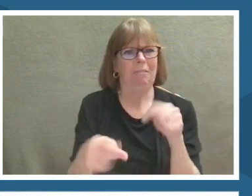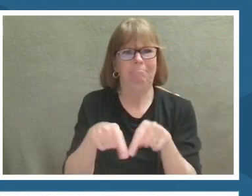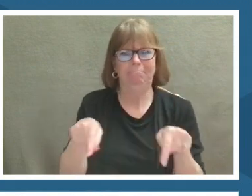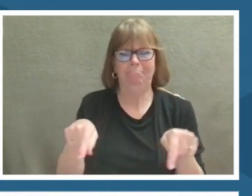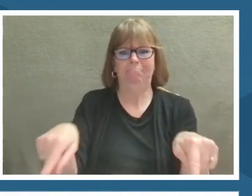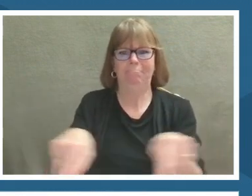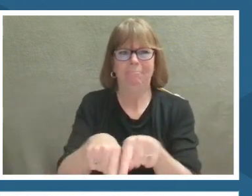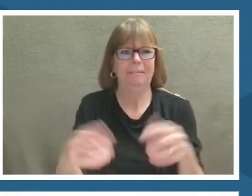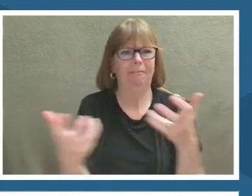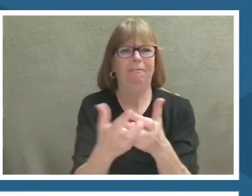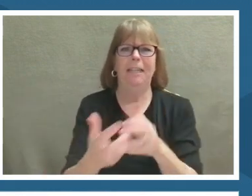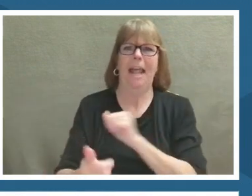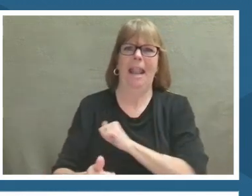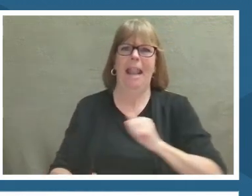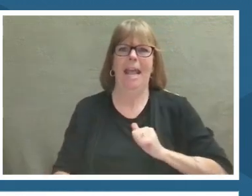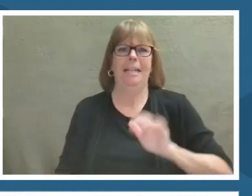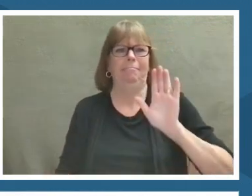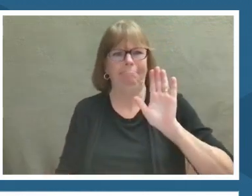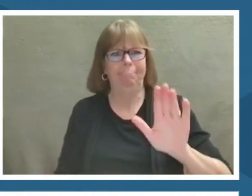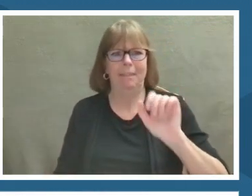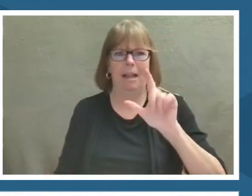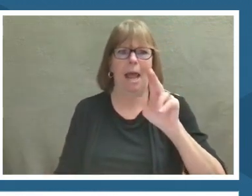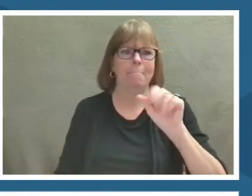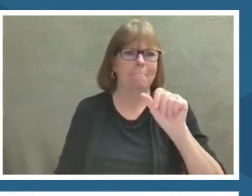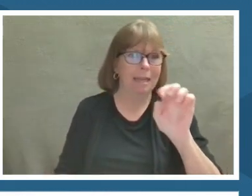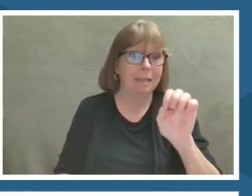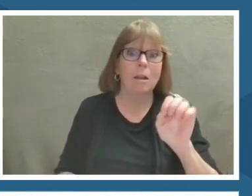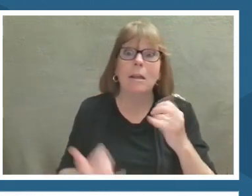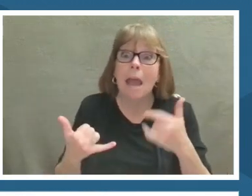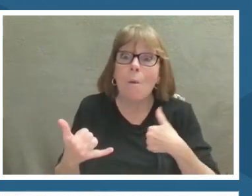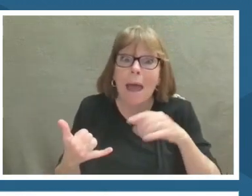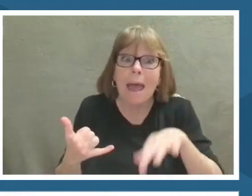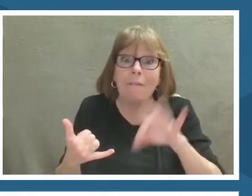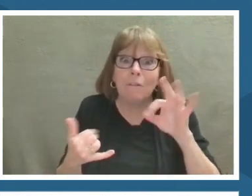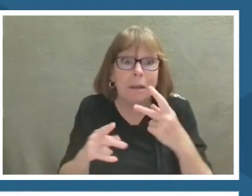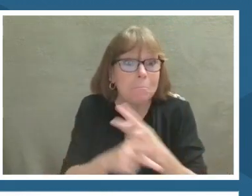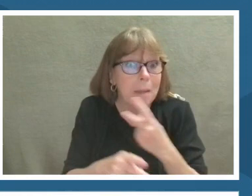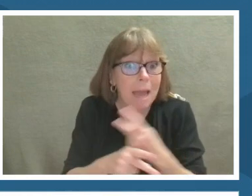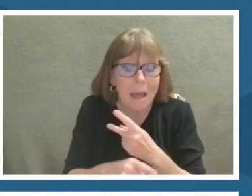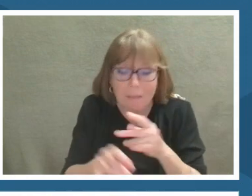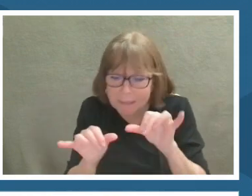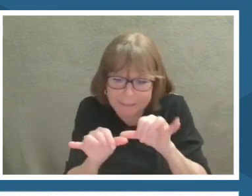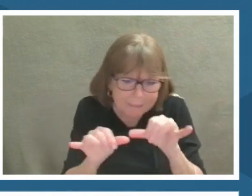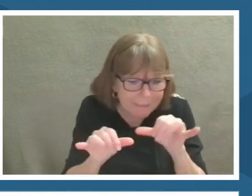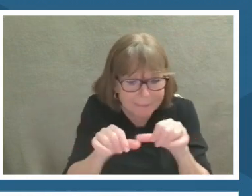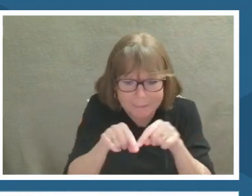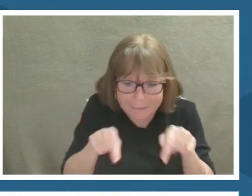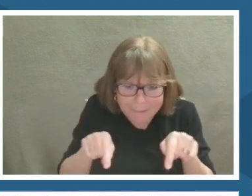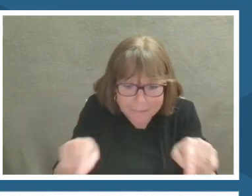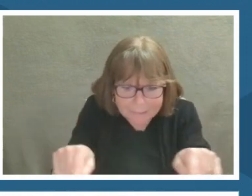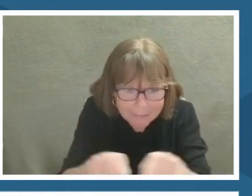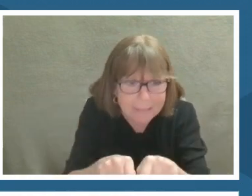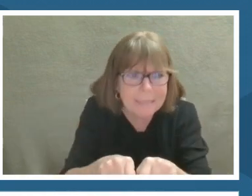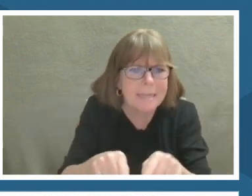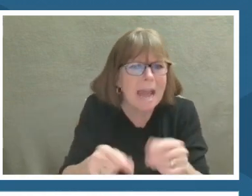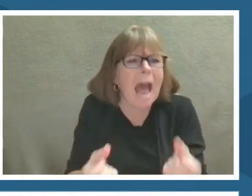georgia suddenly you have to use math to find the area of these different types